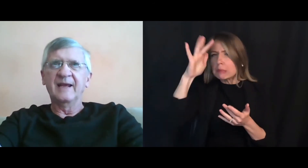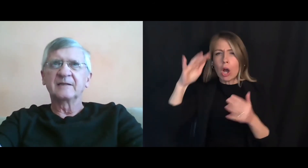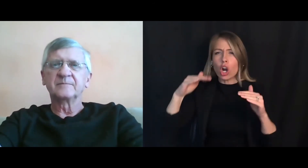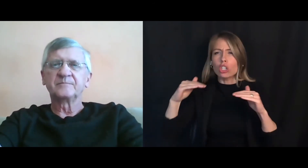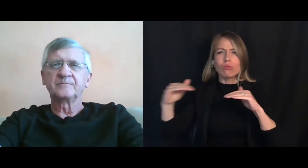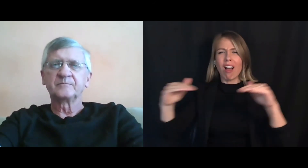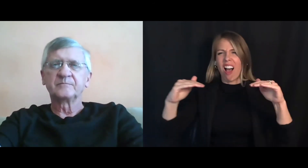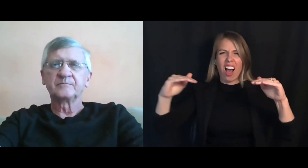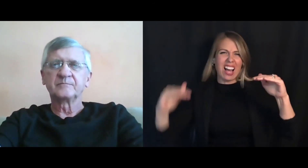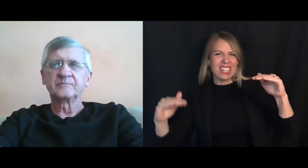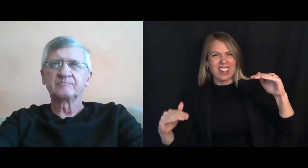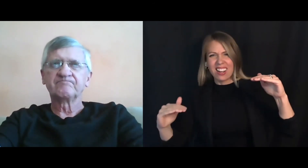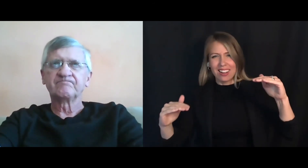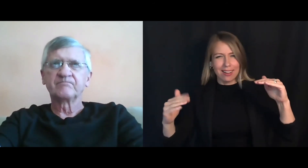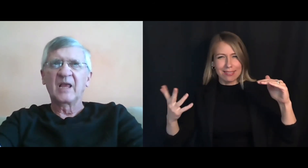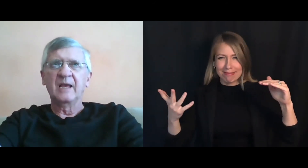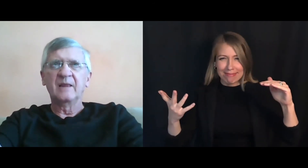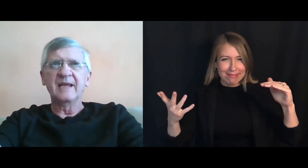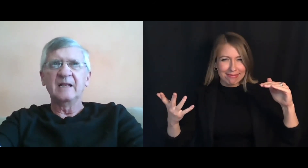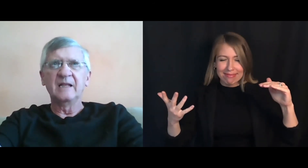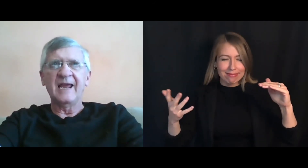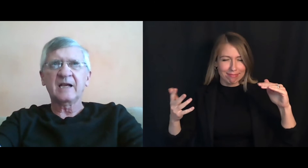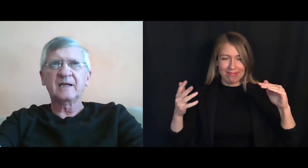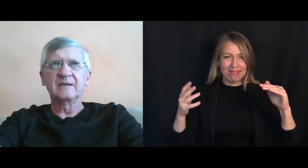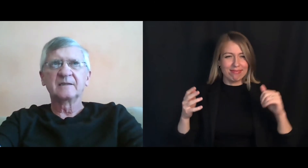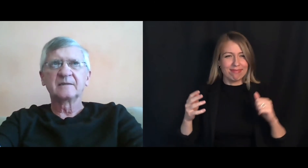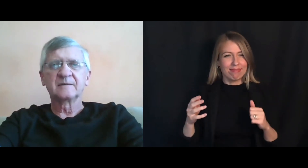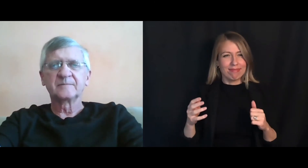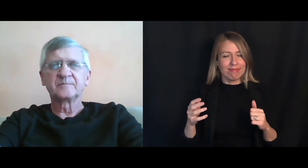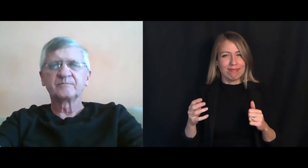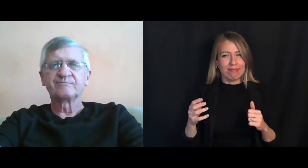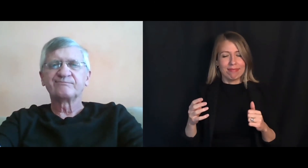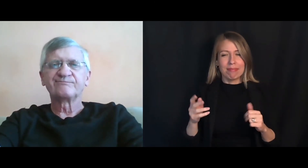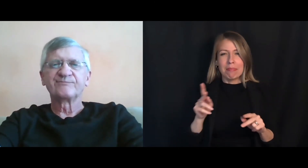that they lack understanding